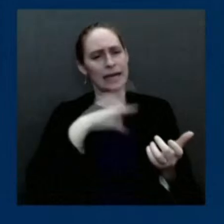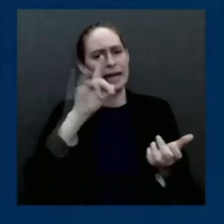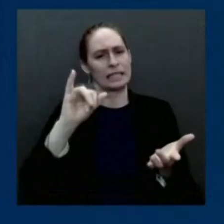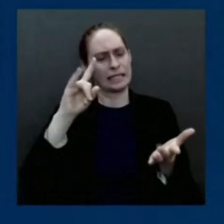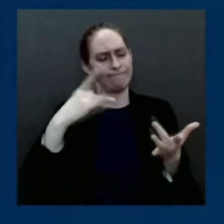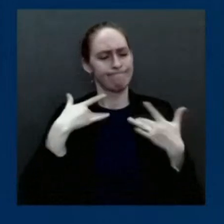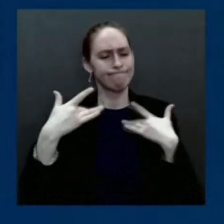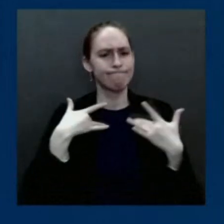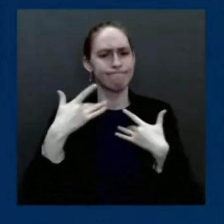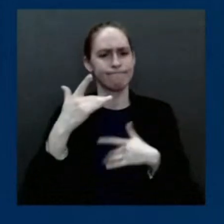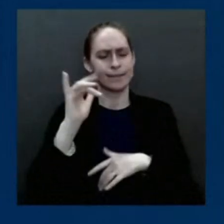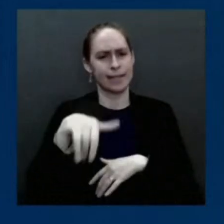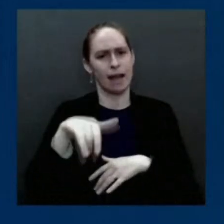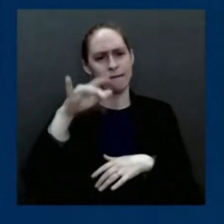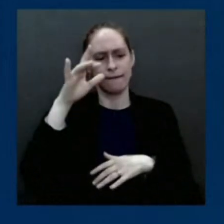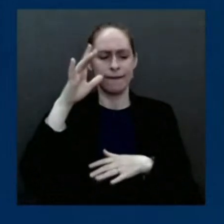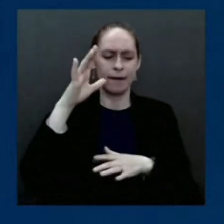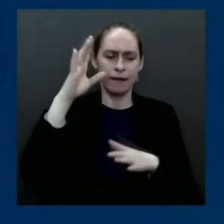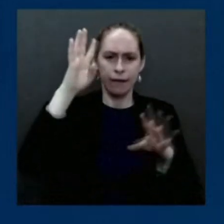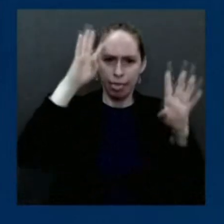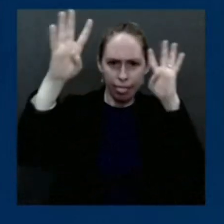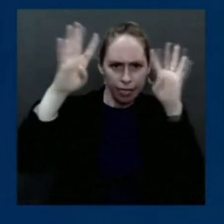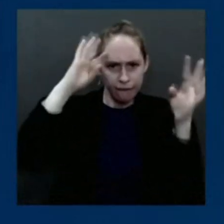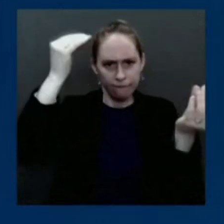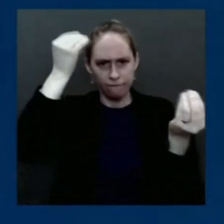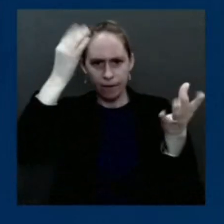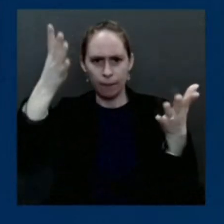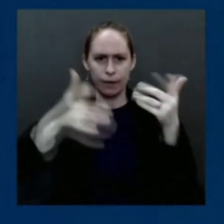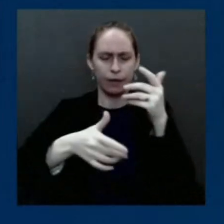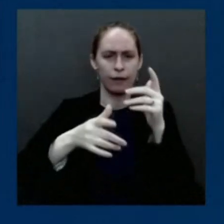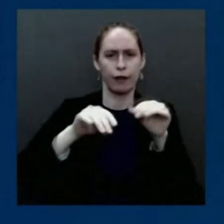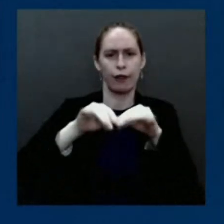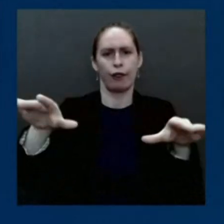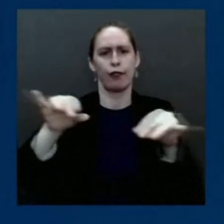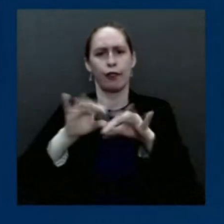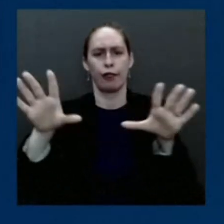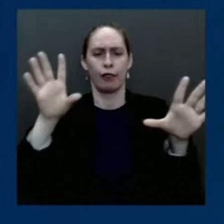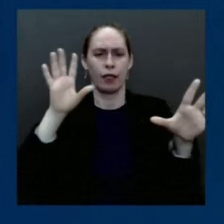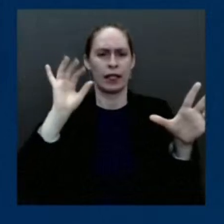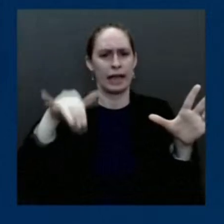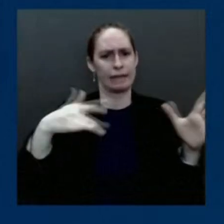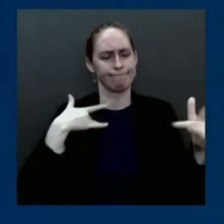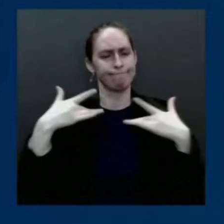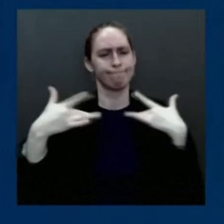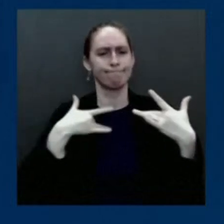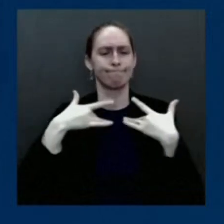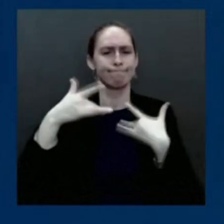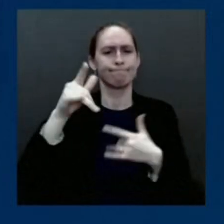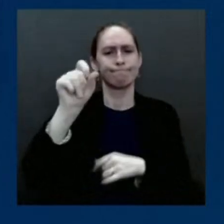IT'S BEEN VERY CLEAR ABOUT HOW MUCH OF AN IMPACT THIS TYPE OF MISS INFORMATION IS HAVING ON